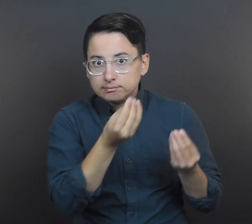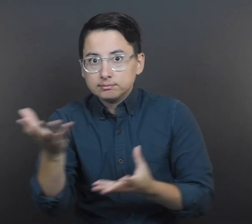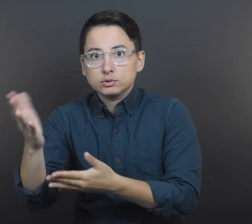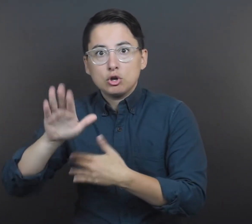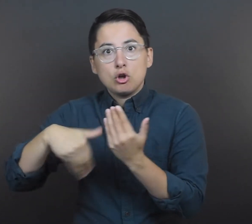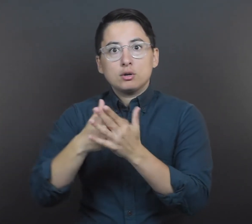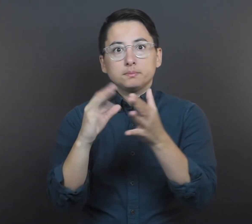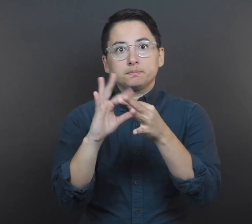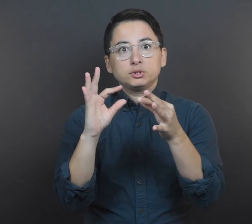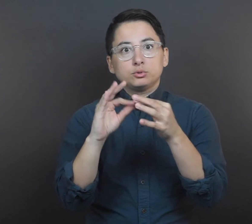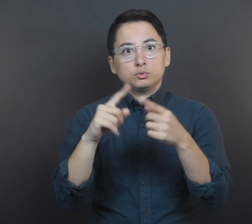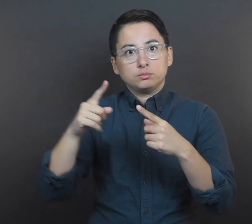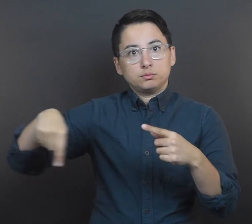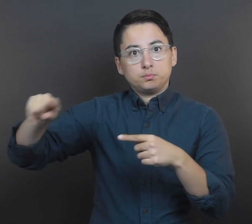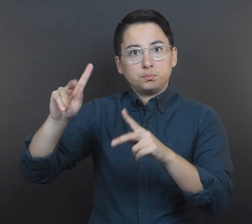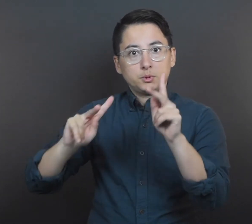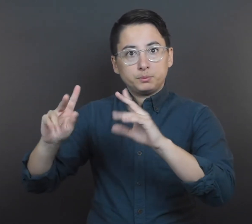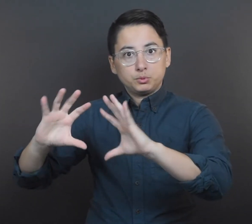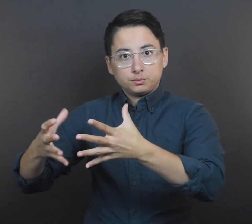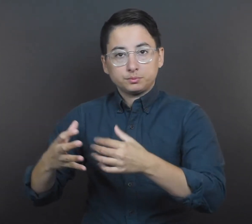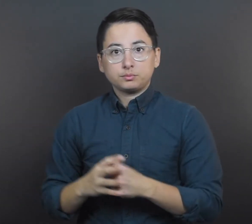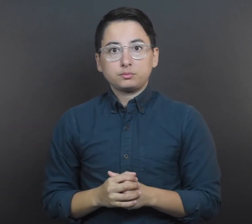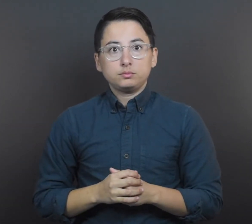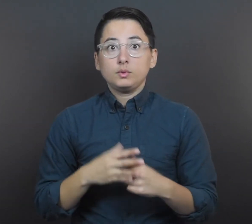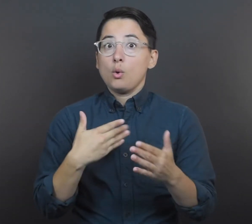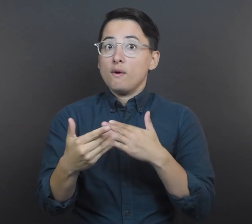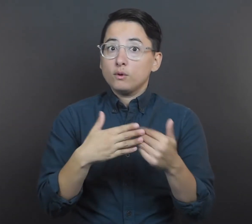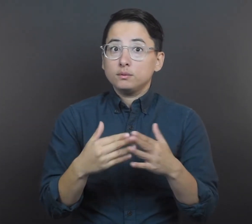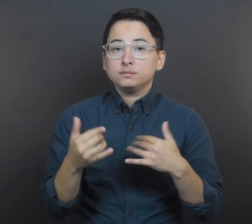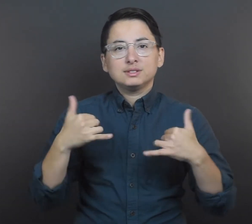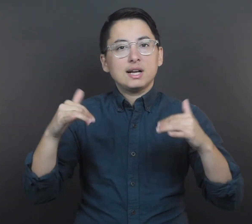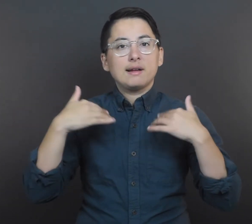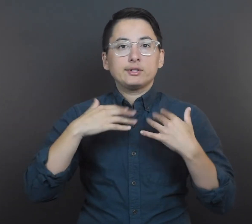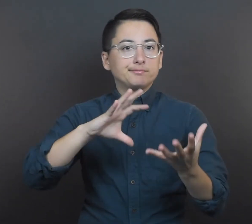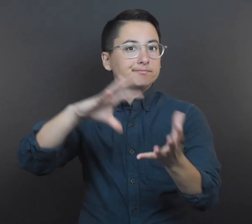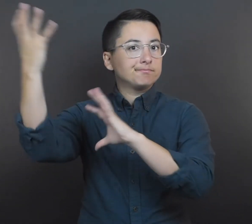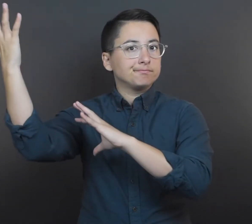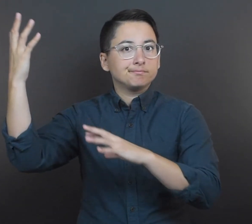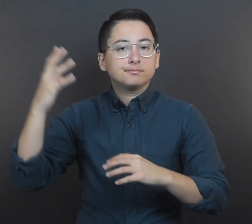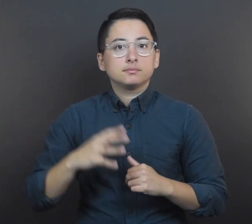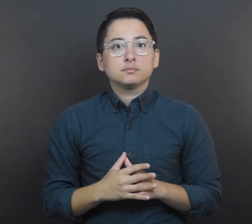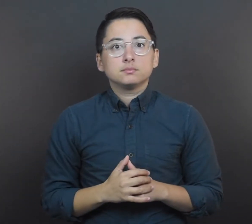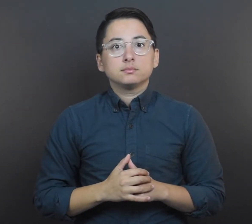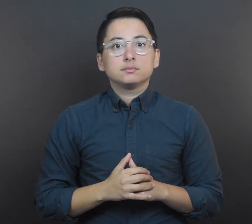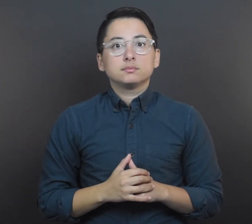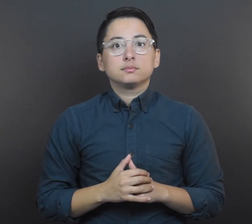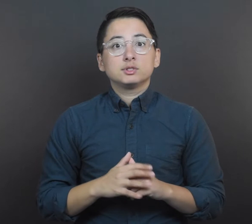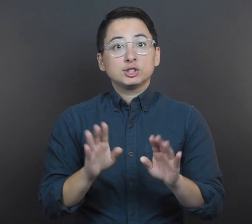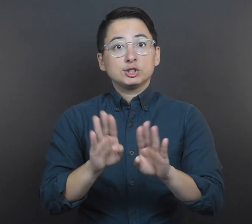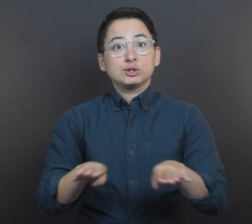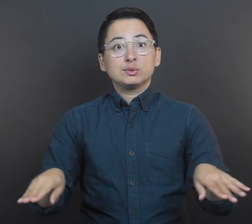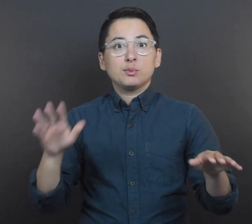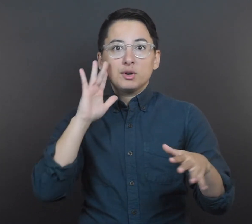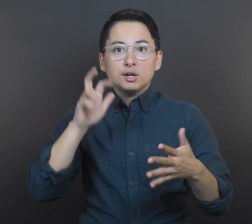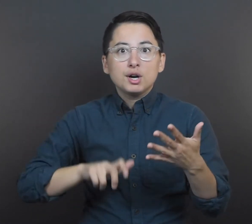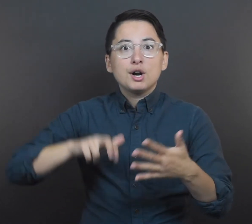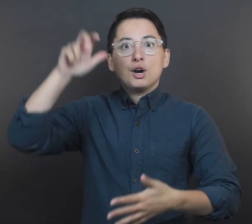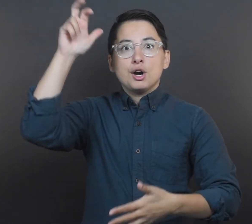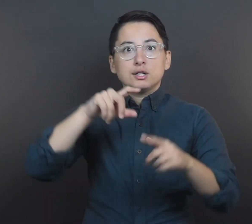“I sympathize with them—after all, it must be tiring to be confined to the four